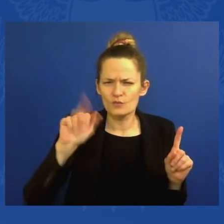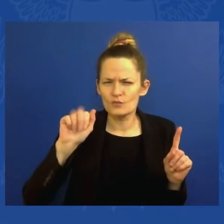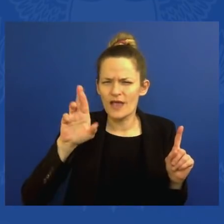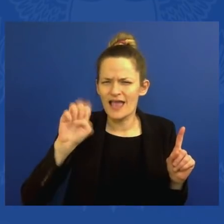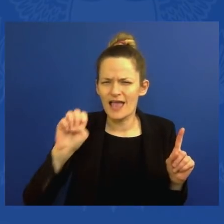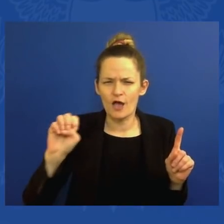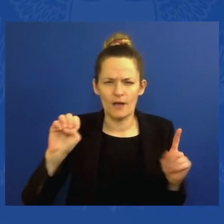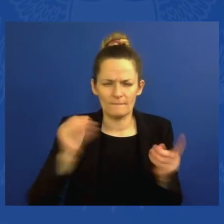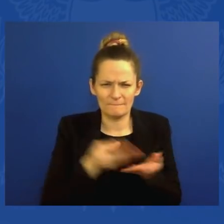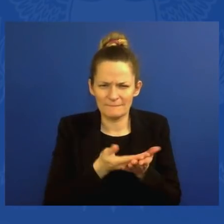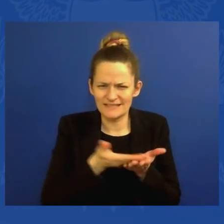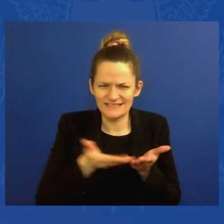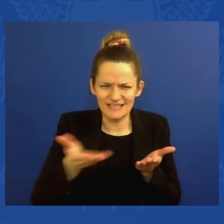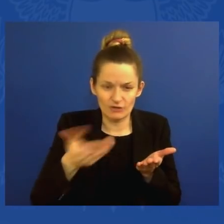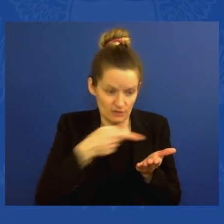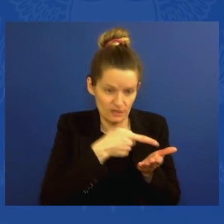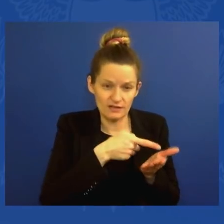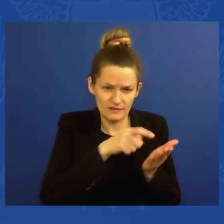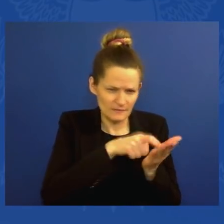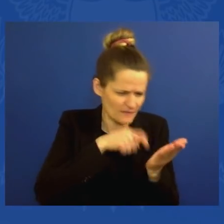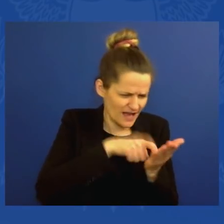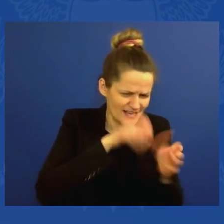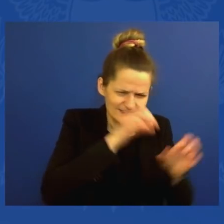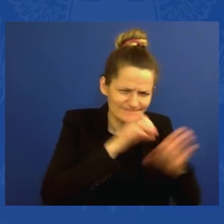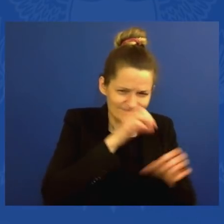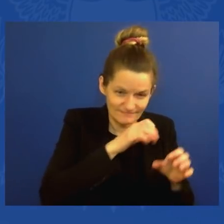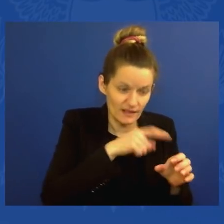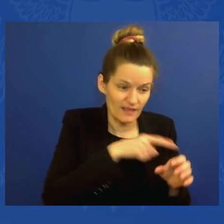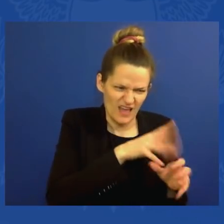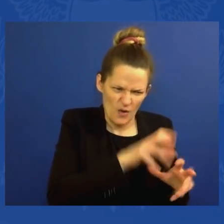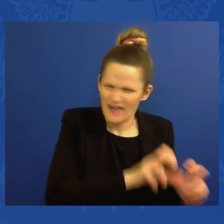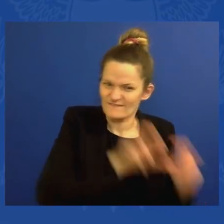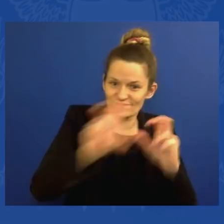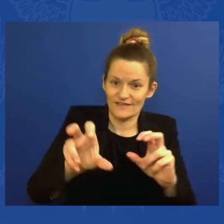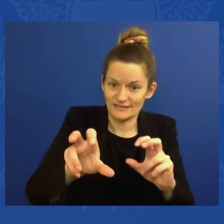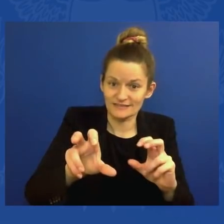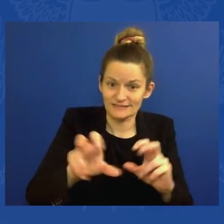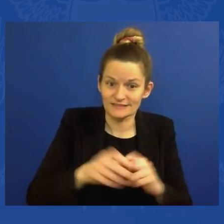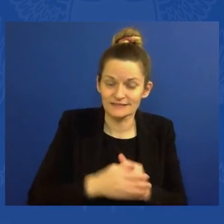that will have fully dome- -- it will have -- have a fully domestic end-to-end supply chain